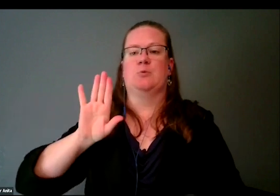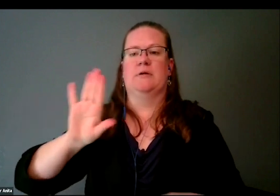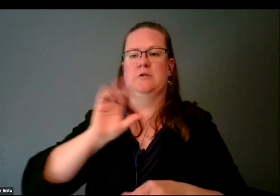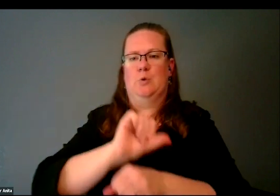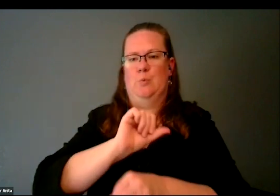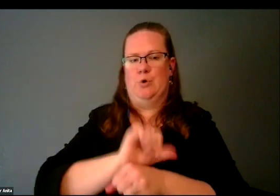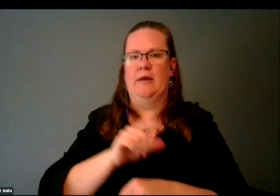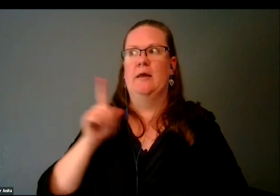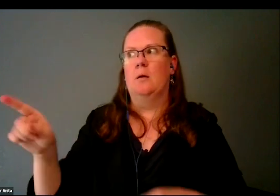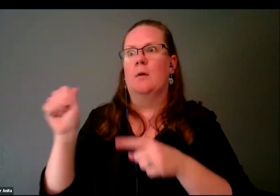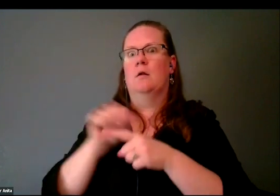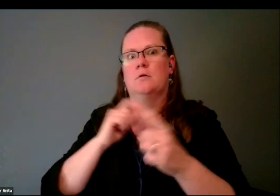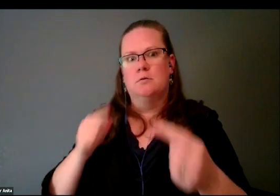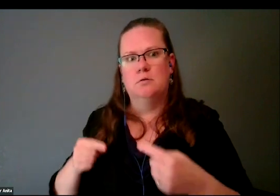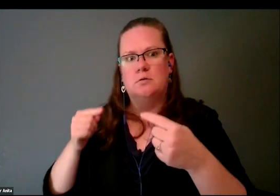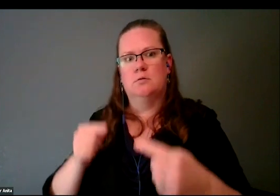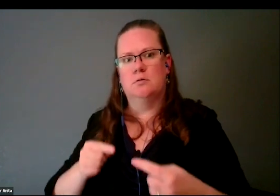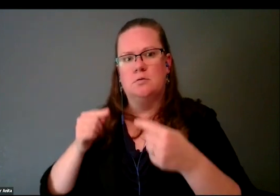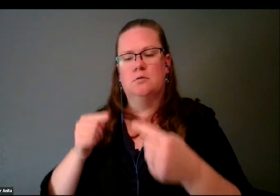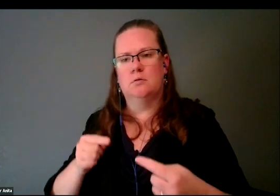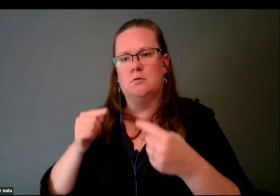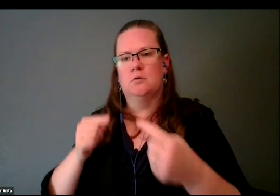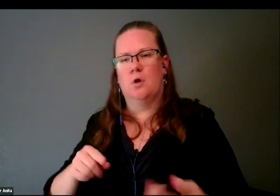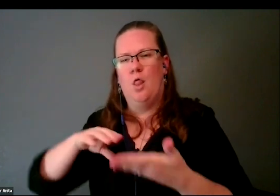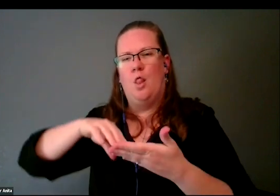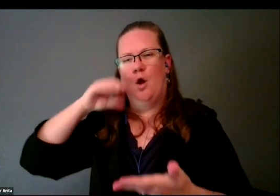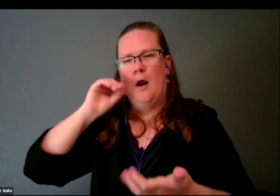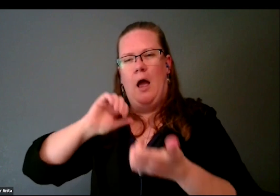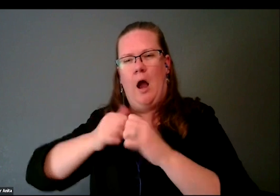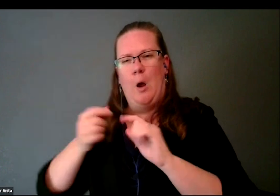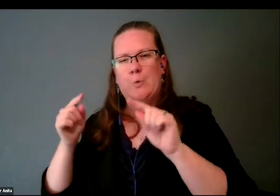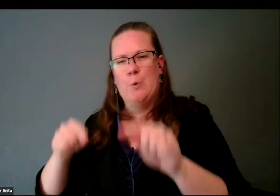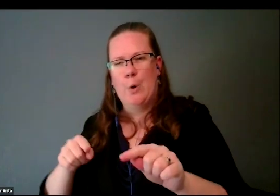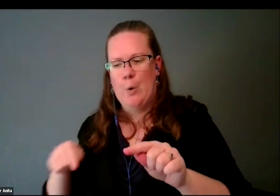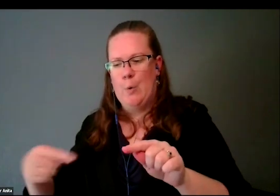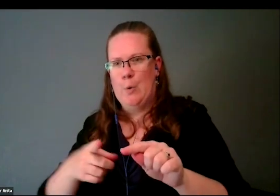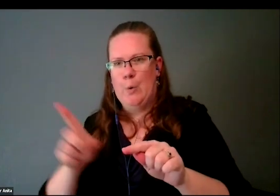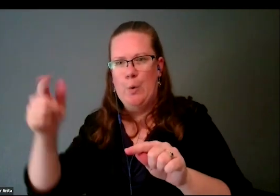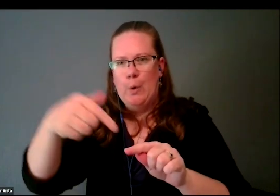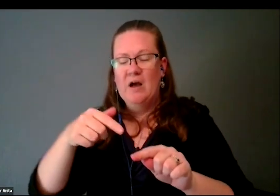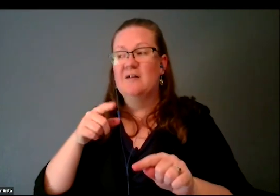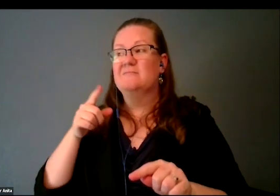this route for a long time and his orientation mobility instructor had tried a lot of different things to help him memorize this route